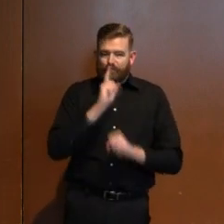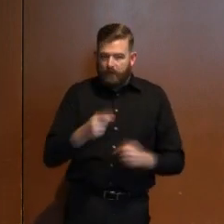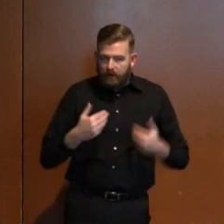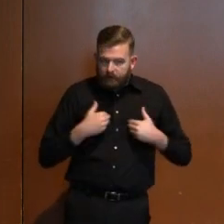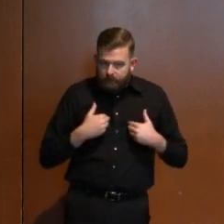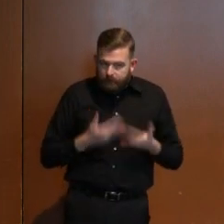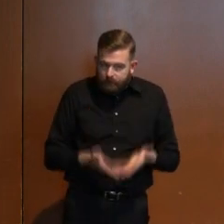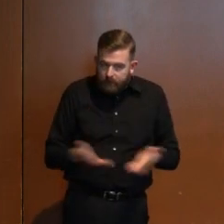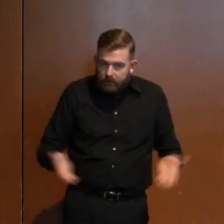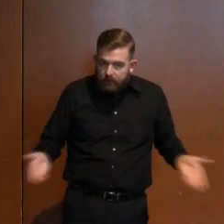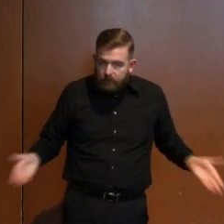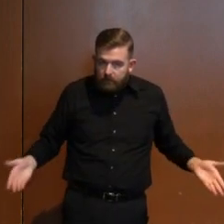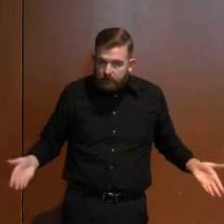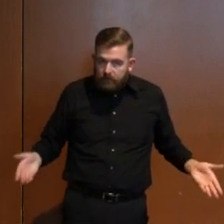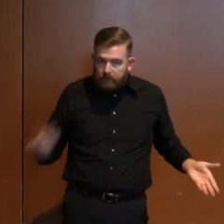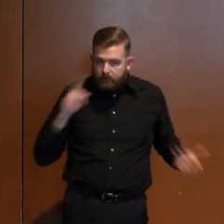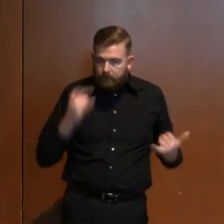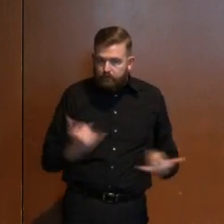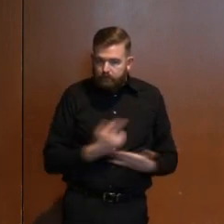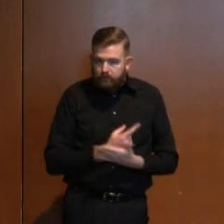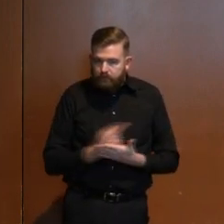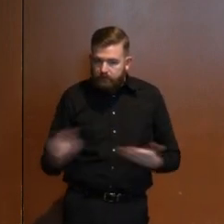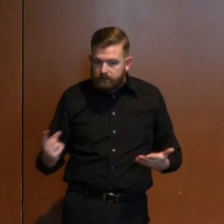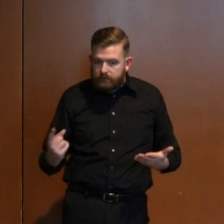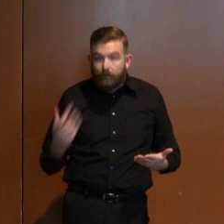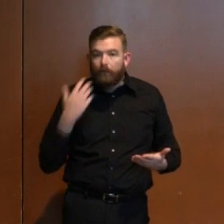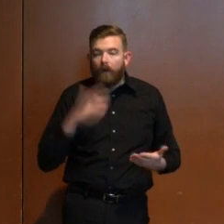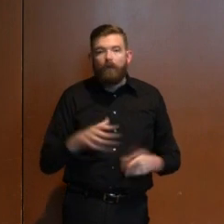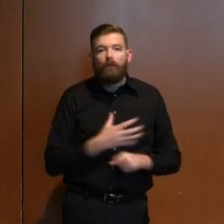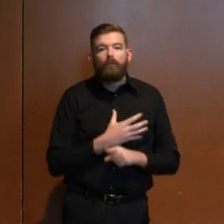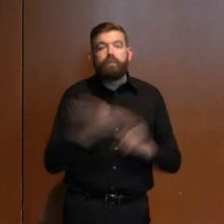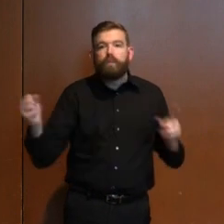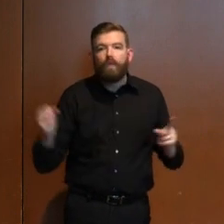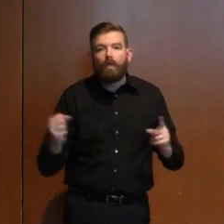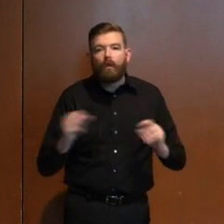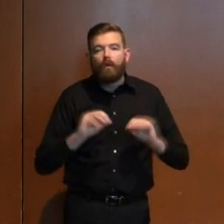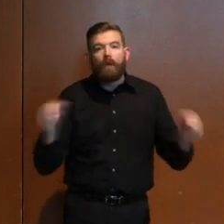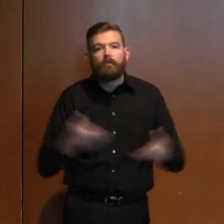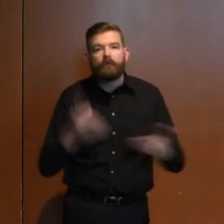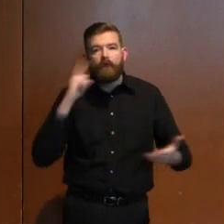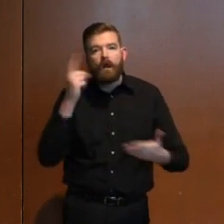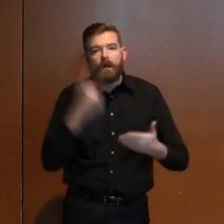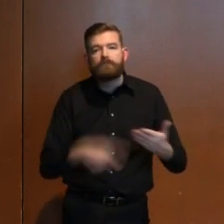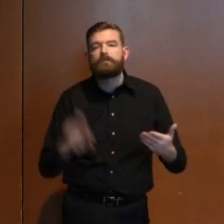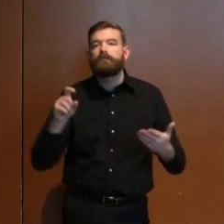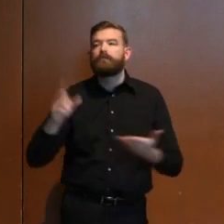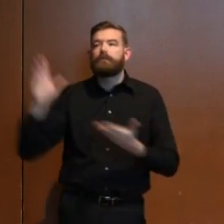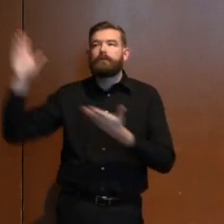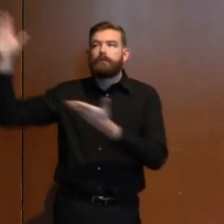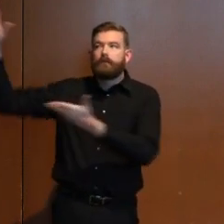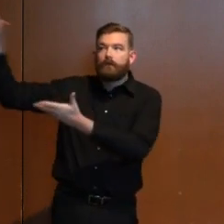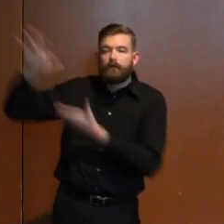CONSTRAINED. WE HAVE TO MAKE SURE THOSE RAW MATERIALS ARE COMING NOT JUST THIS WEEK BUT NEXT WEEK AND THE